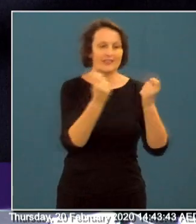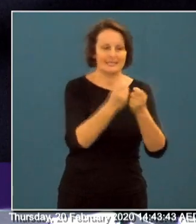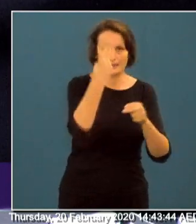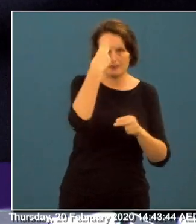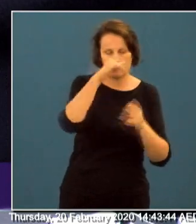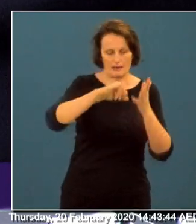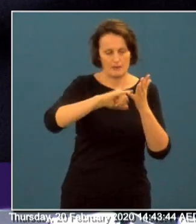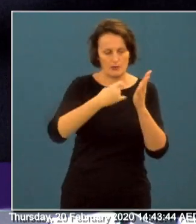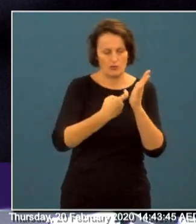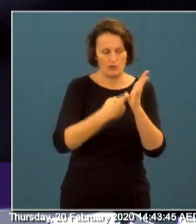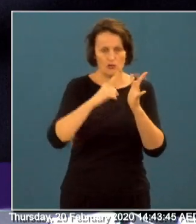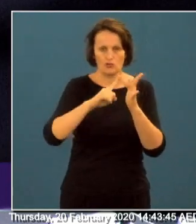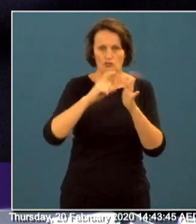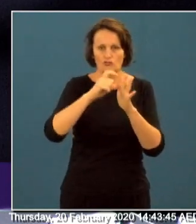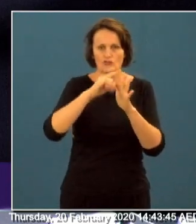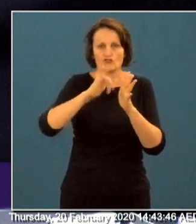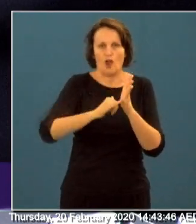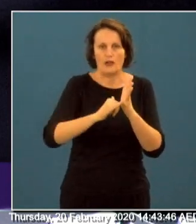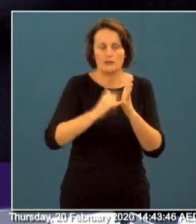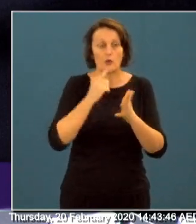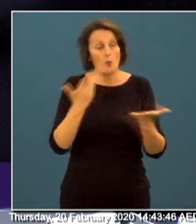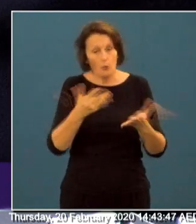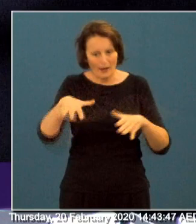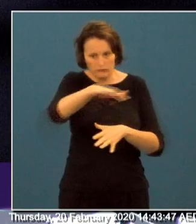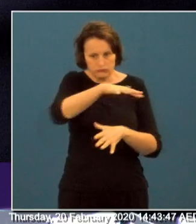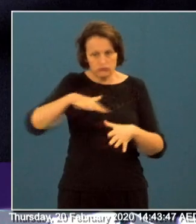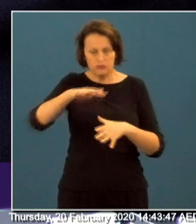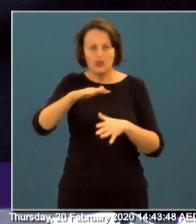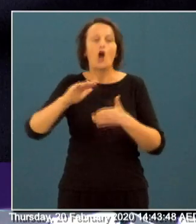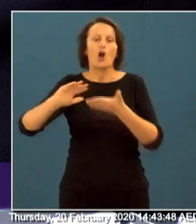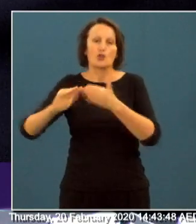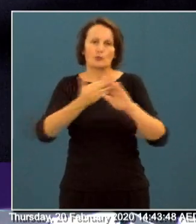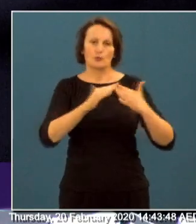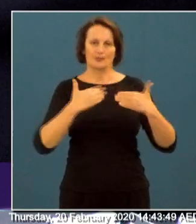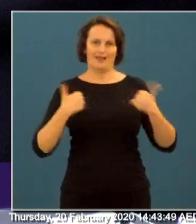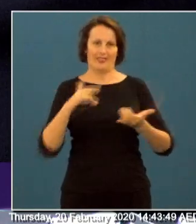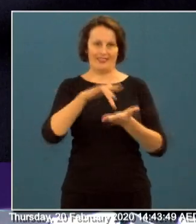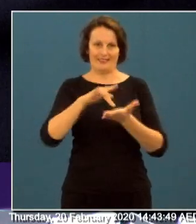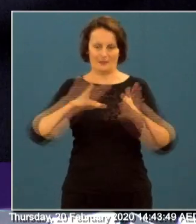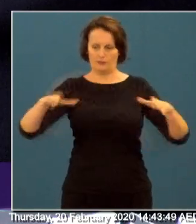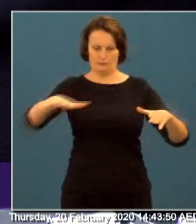We're in a community health centre. All right. Now, you've said that's for children up to six?